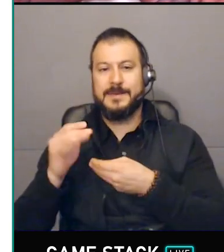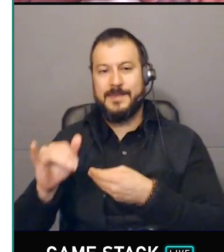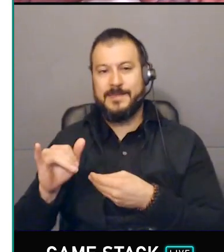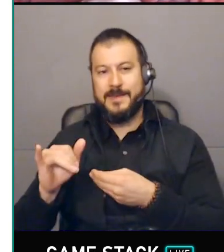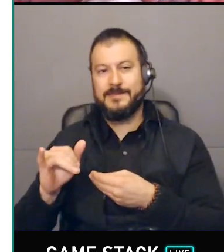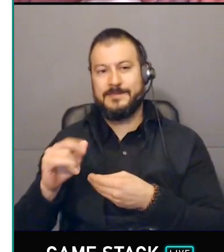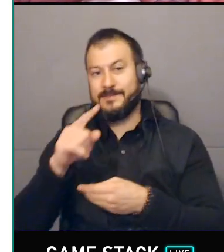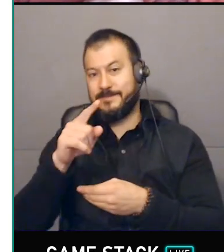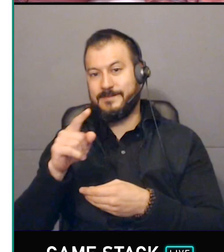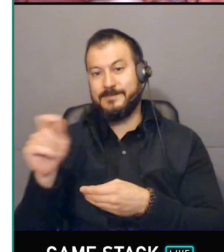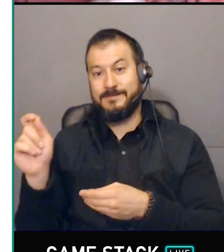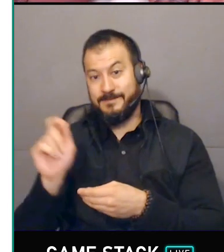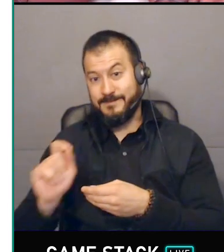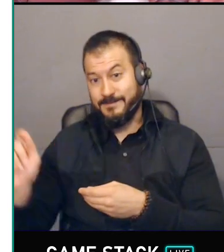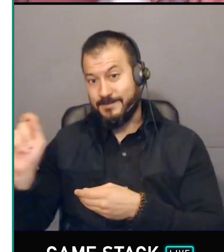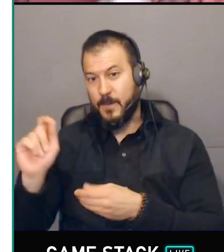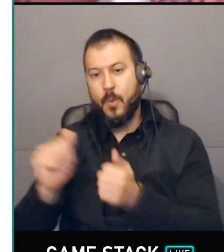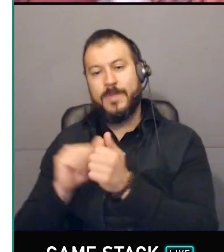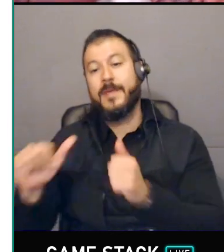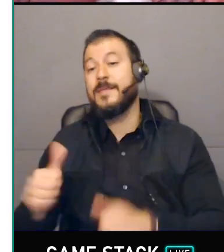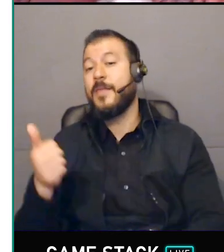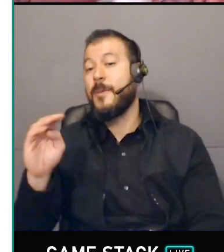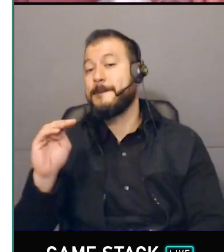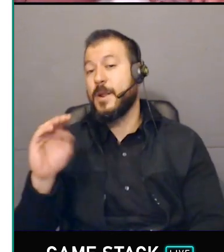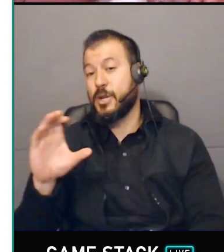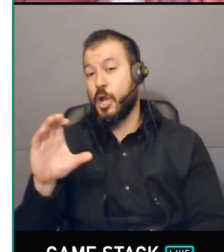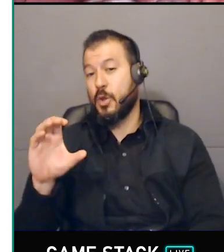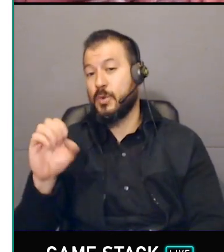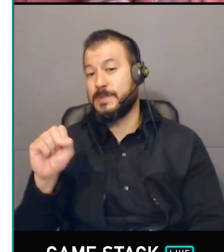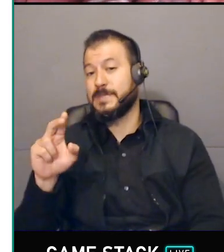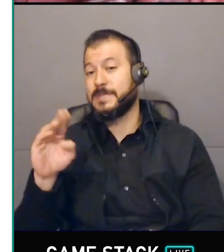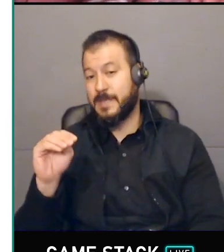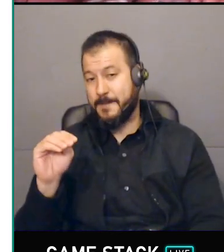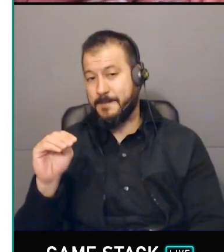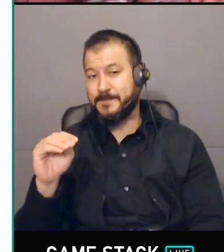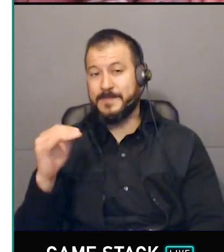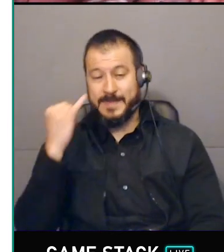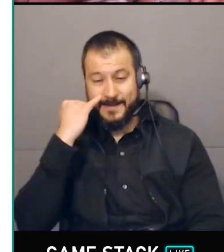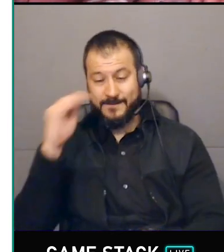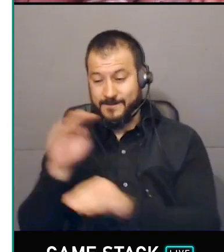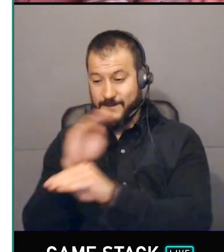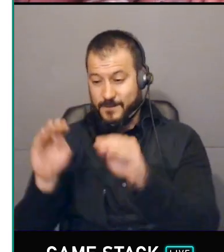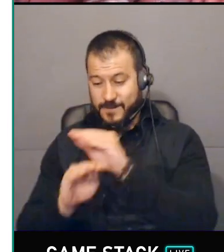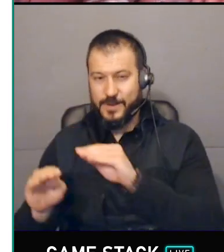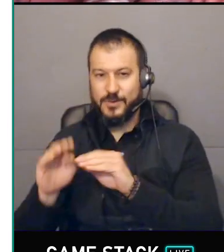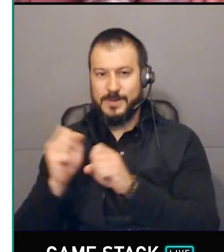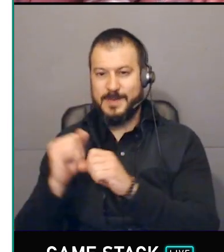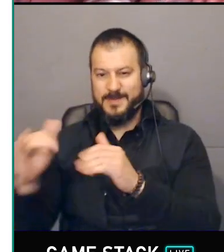another Monte Carlo sum. And if you do that and then rearrange the terms, you get this estimator down here,